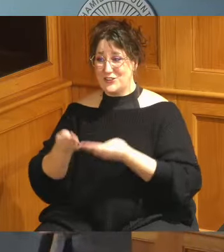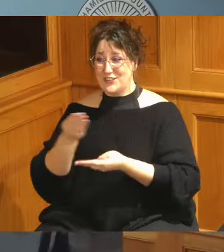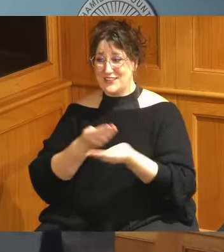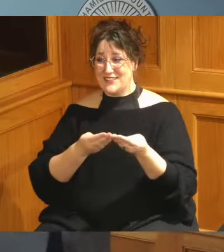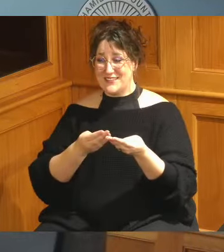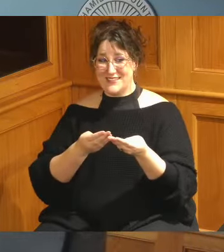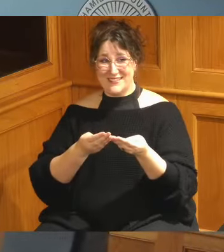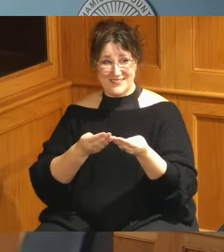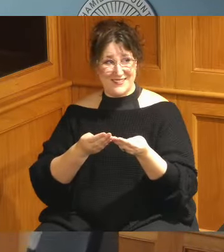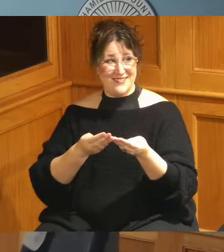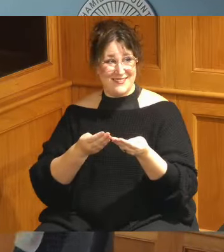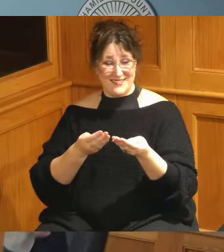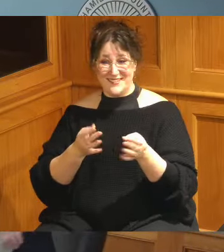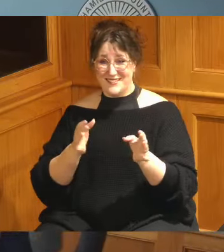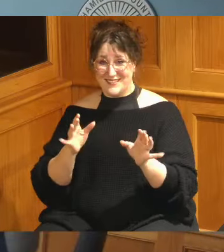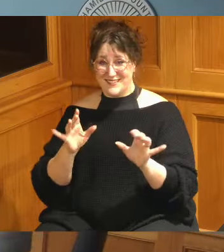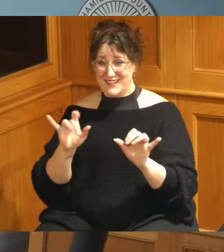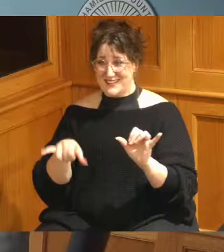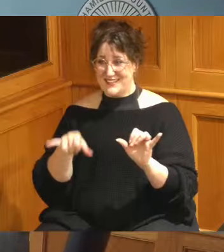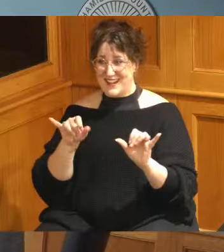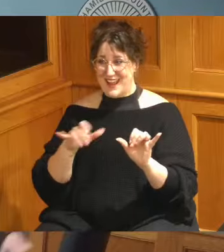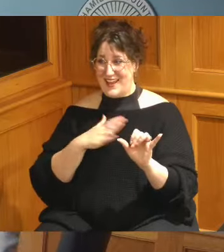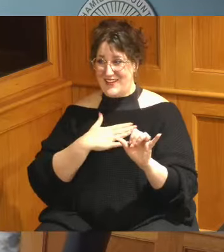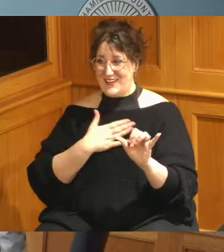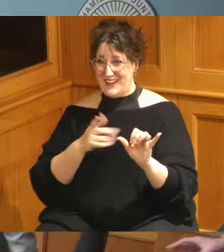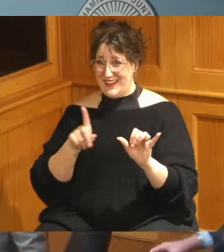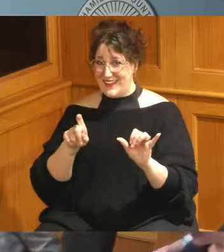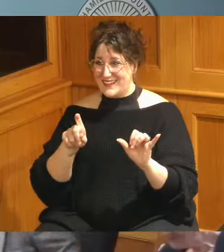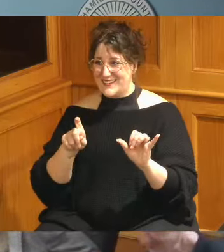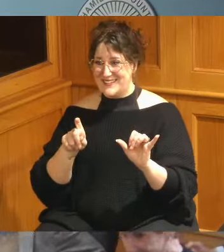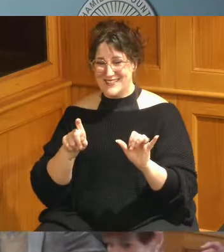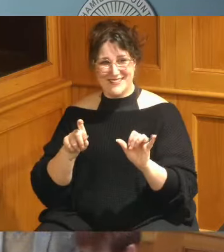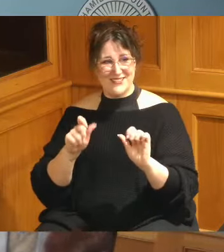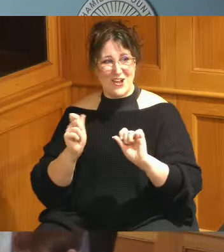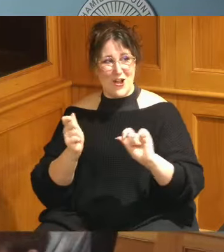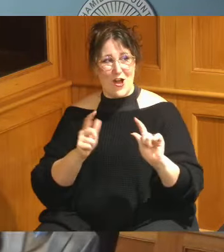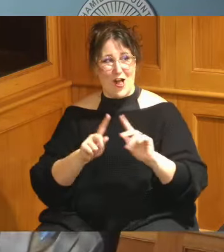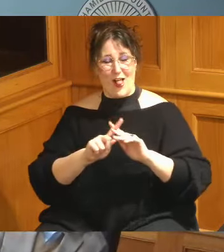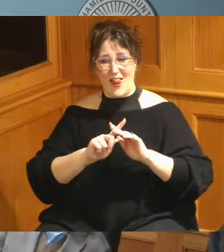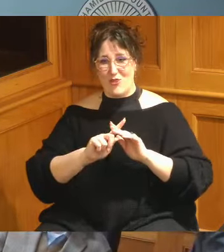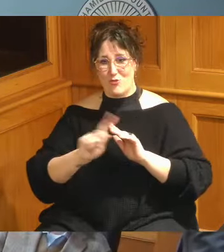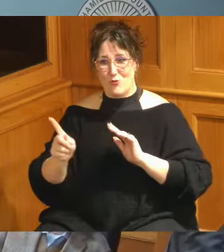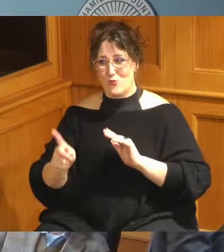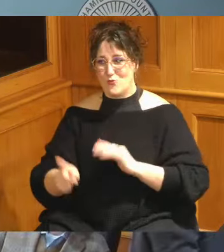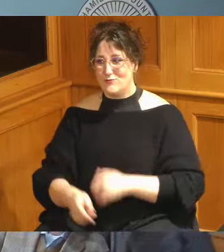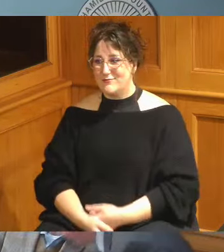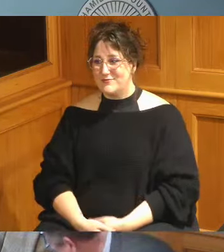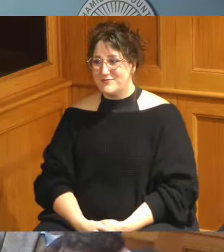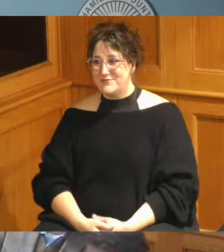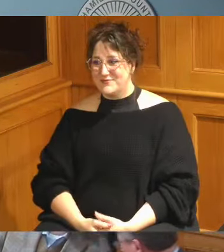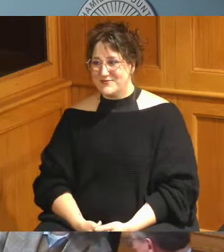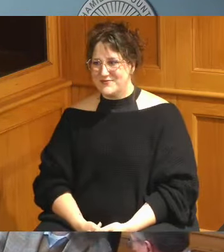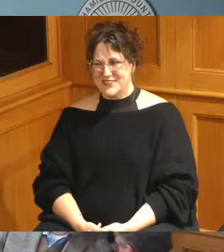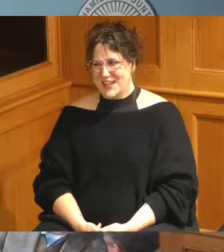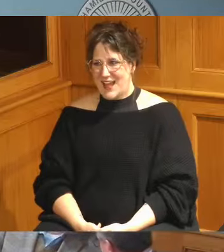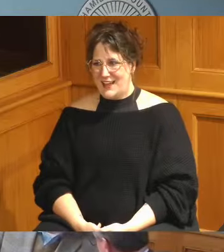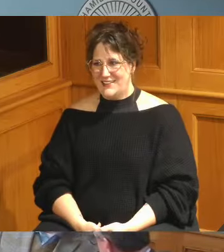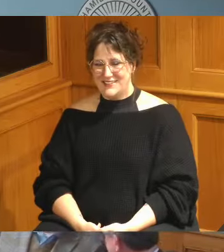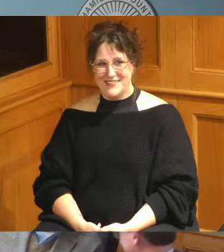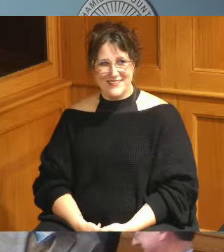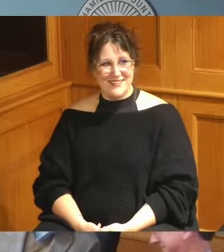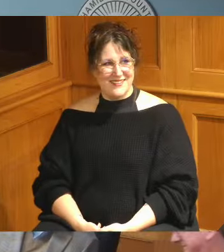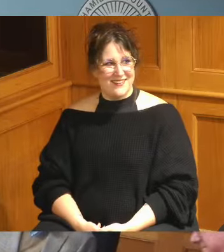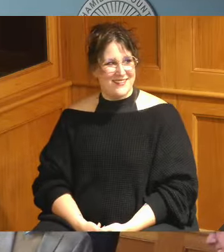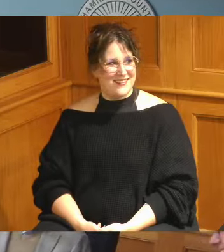why everybody's leaving. All right. I know. I know.